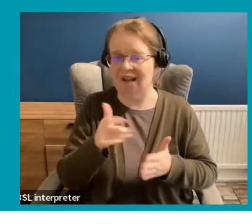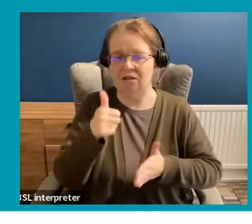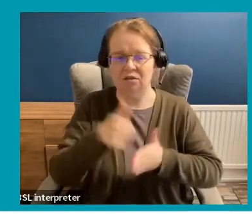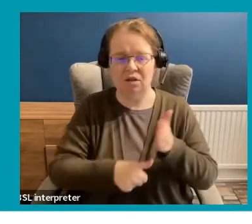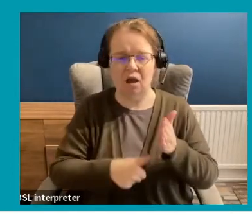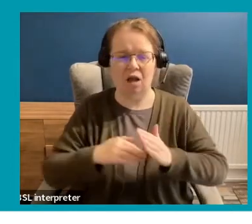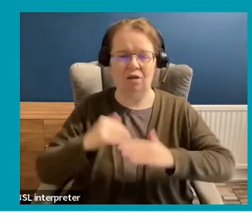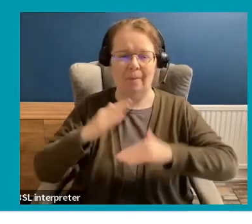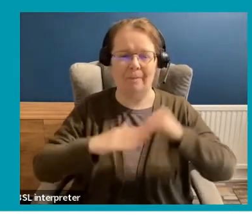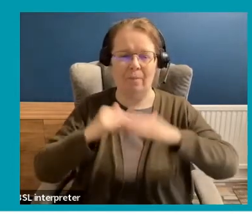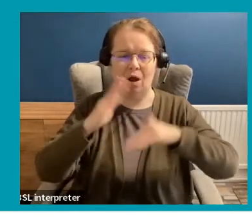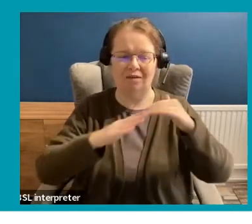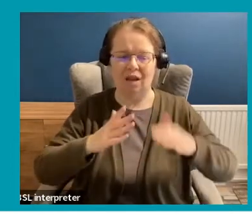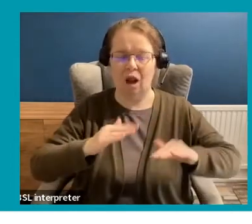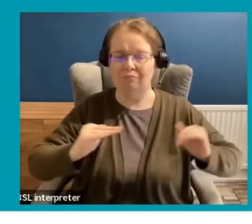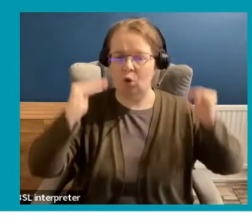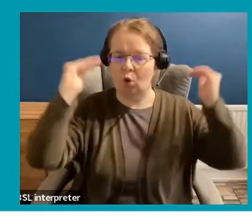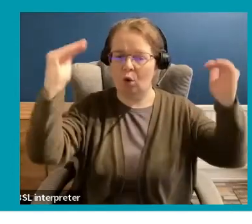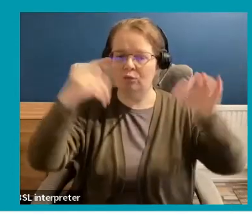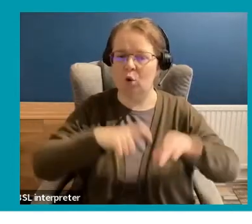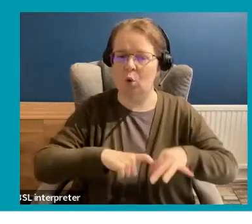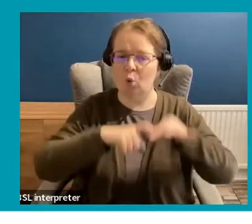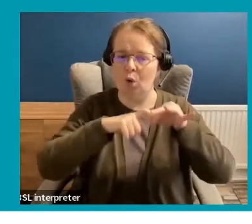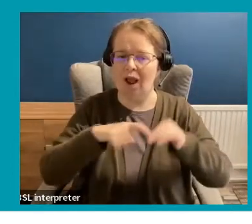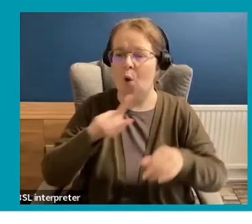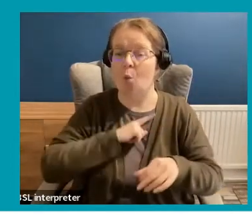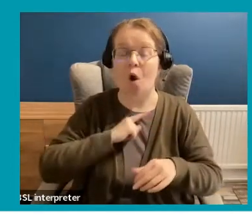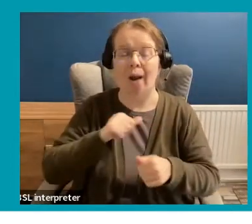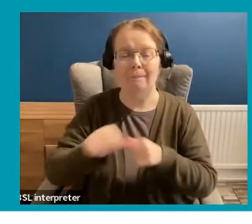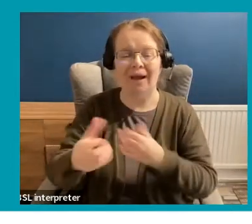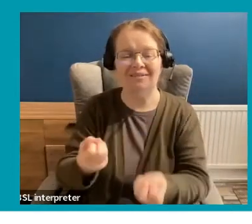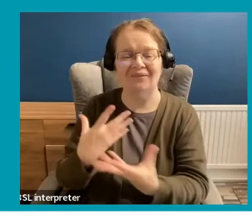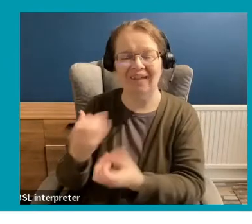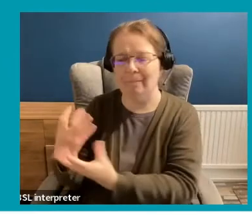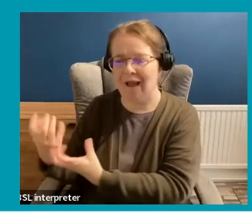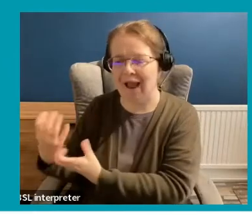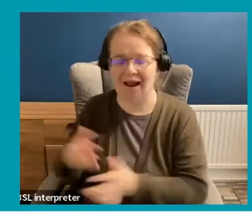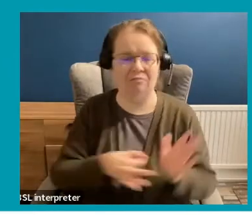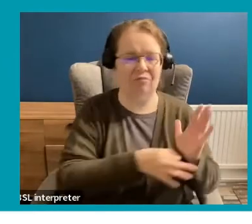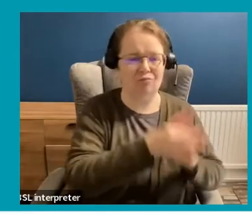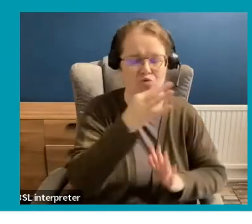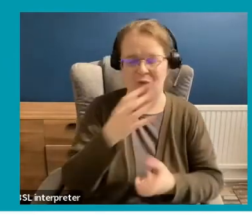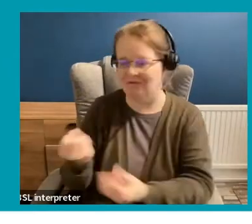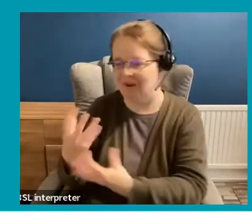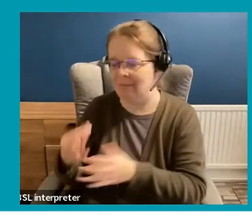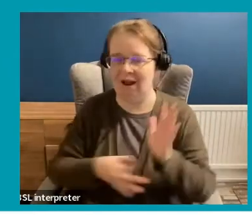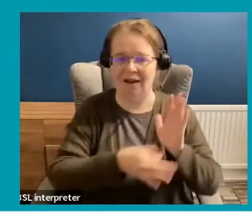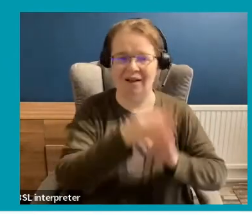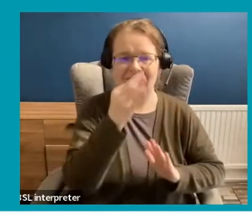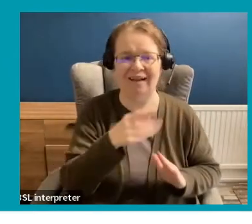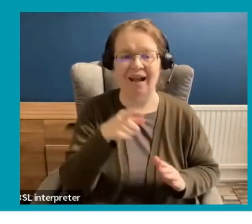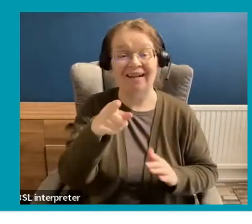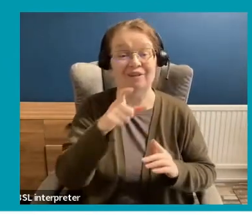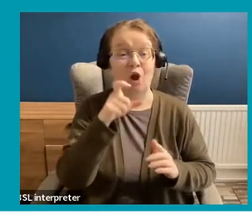quality product because they were getting better feedback from people, as well. Coproduction is so important